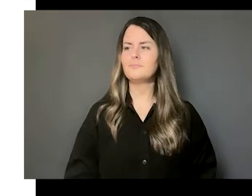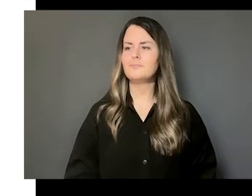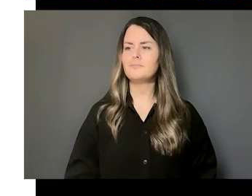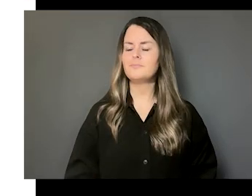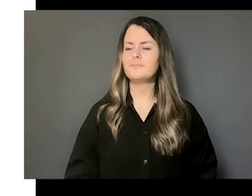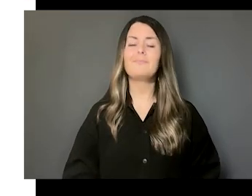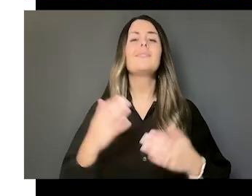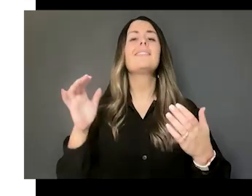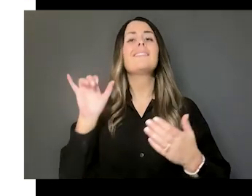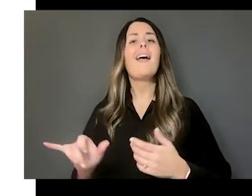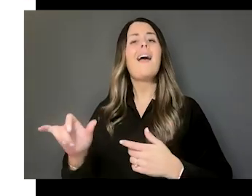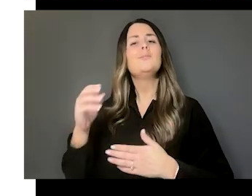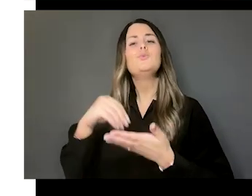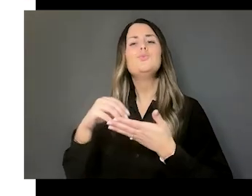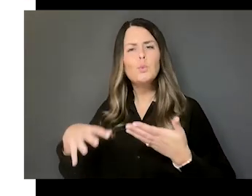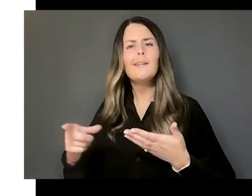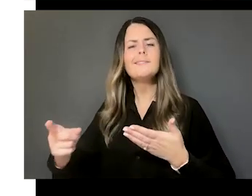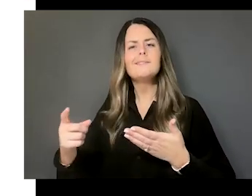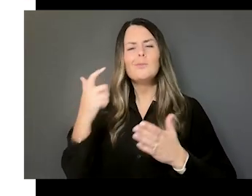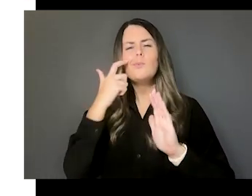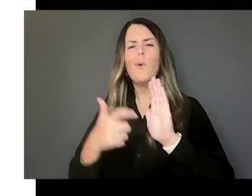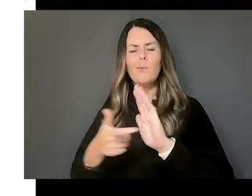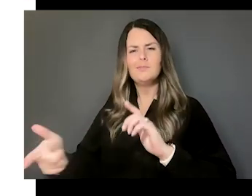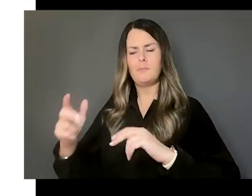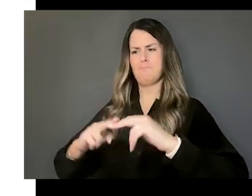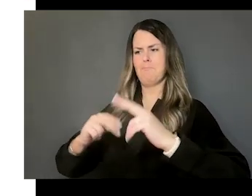Here we see our students are given opportunities to build on their individual